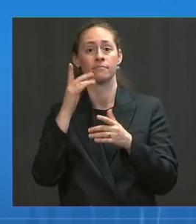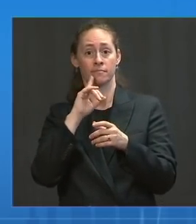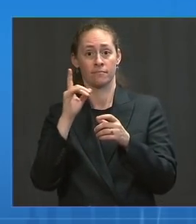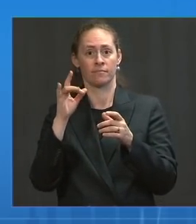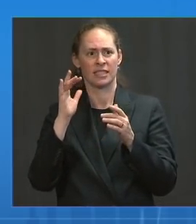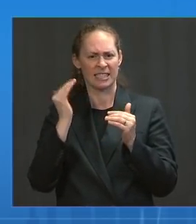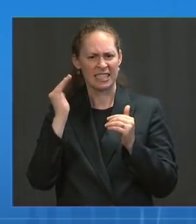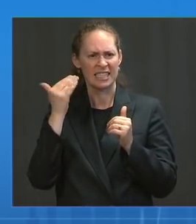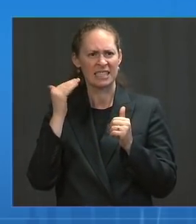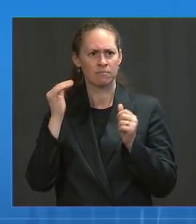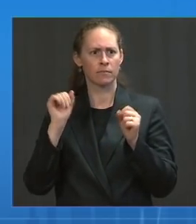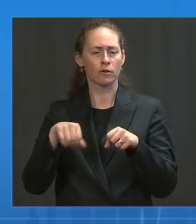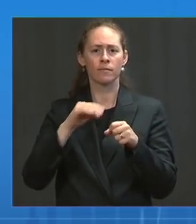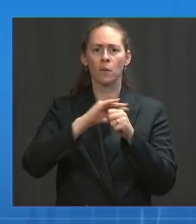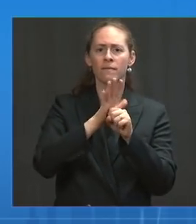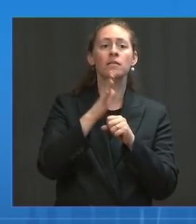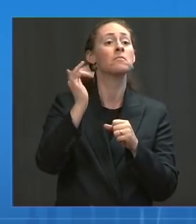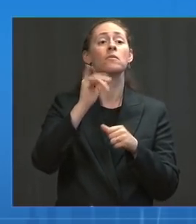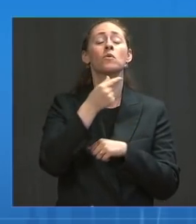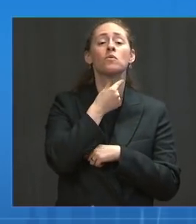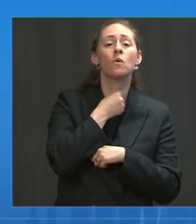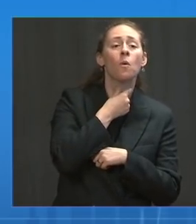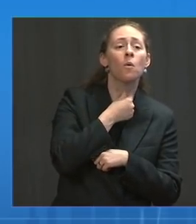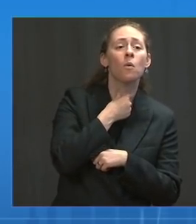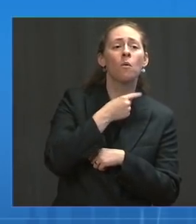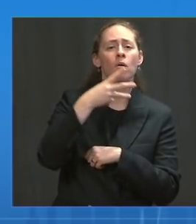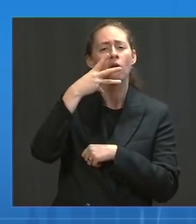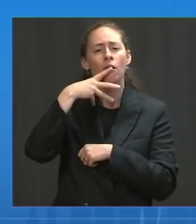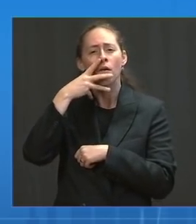sore throat, cough, are typical of upper respiratory symptoms